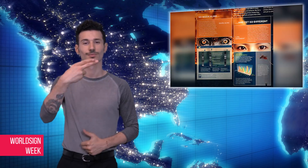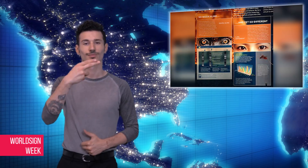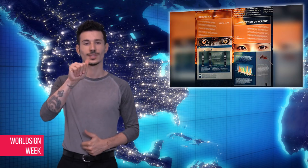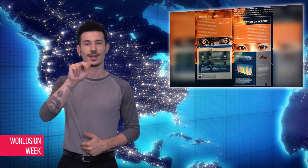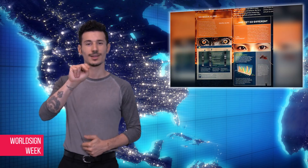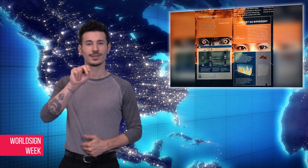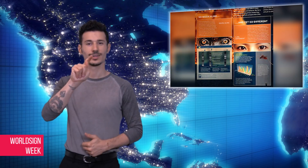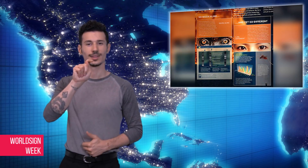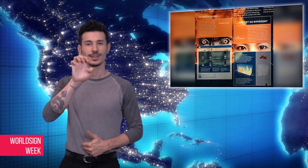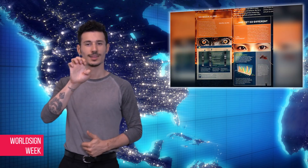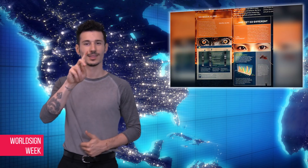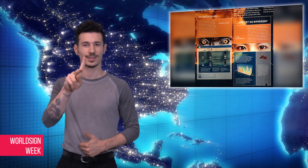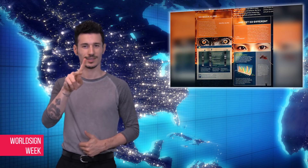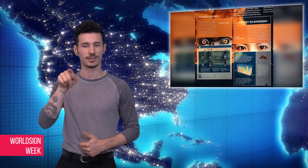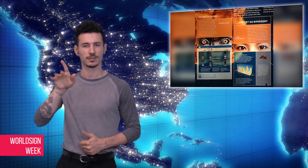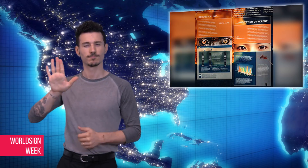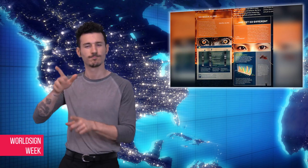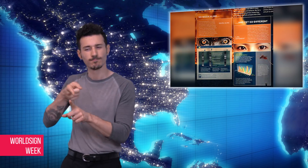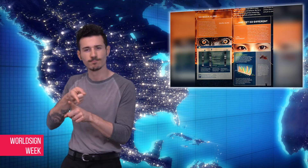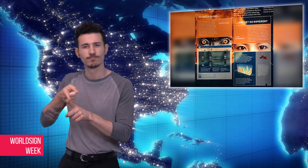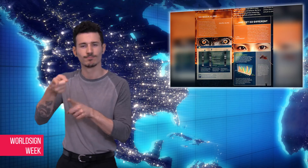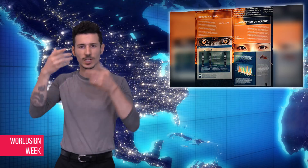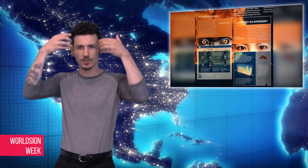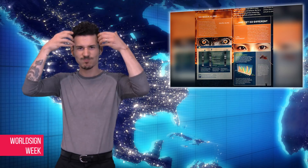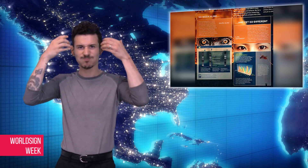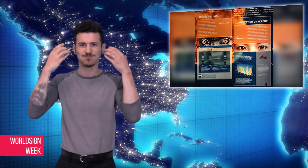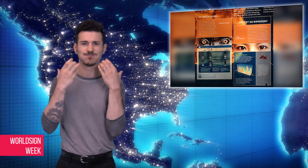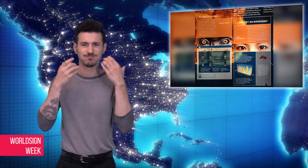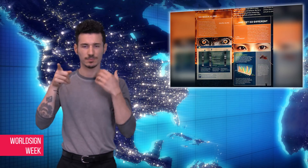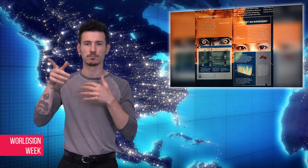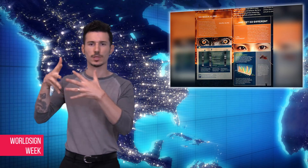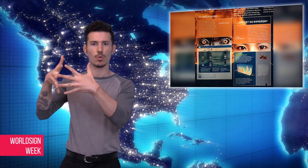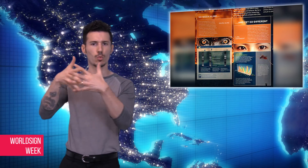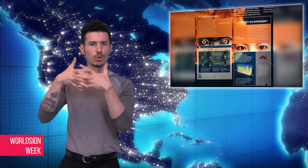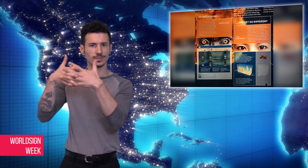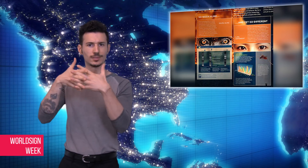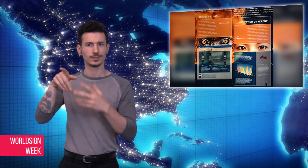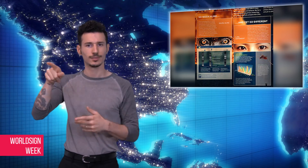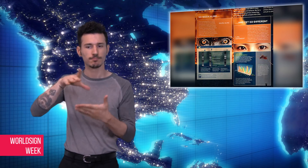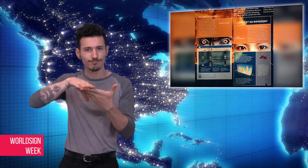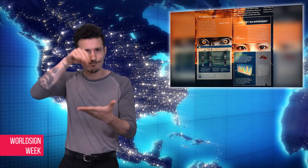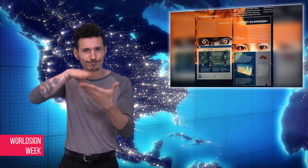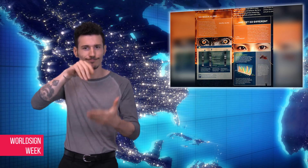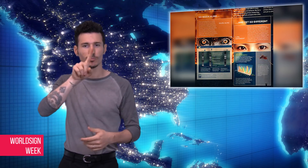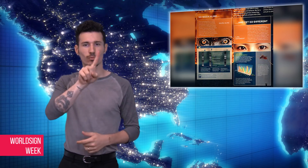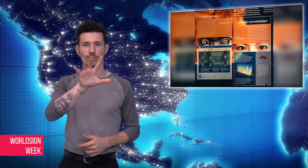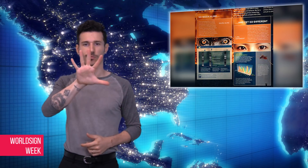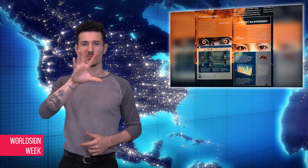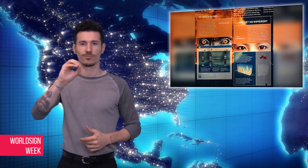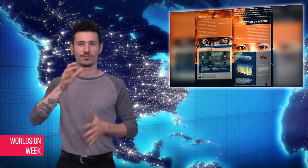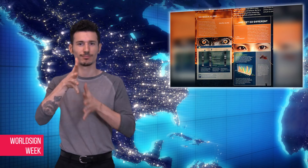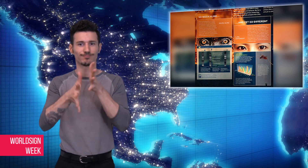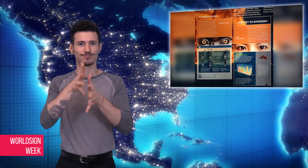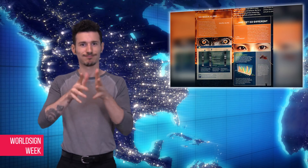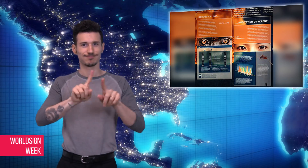Chantek is an Orangutan in the U.S. who learned 150 signs. After the